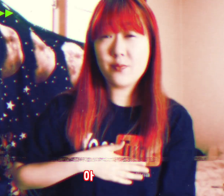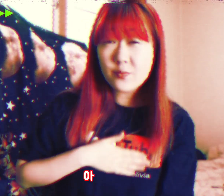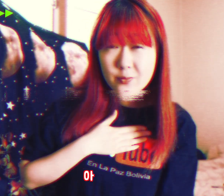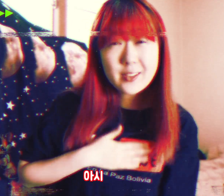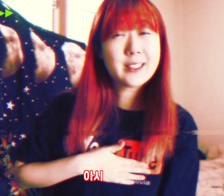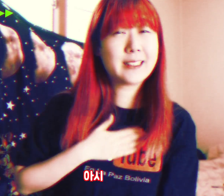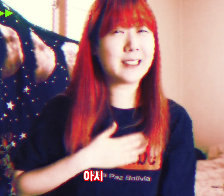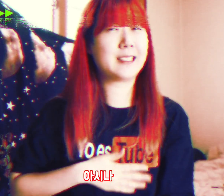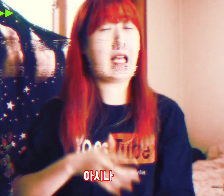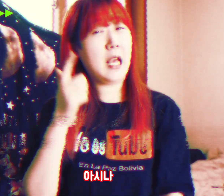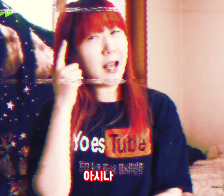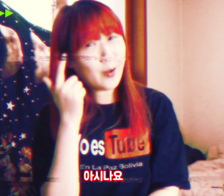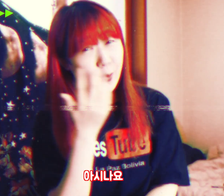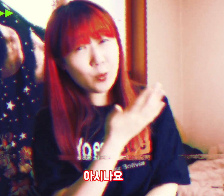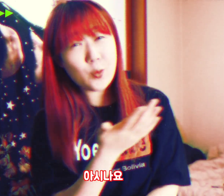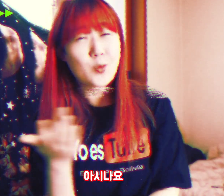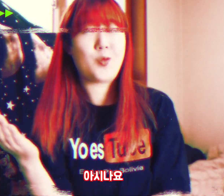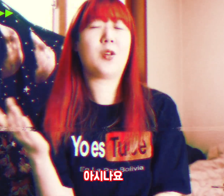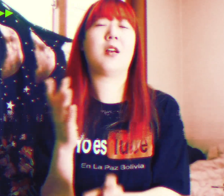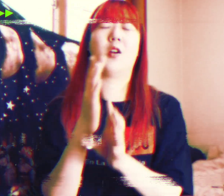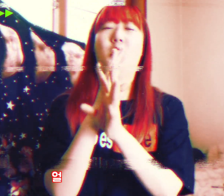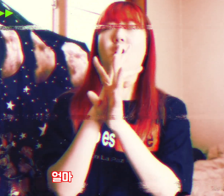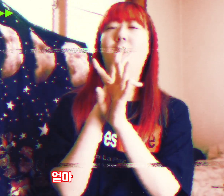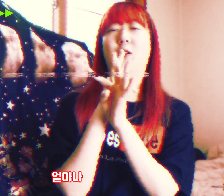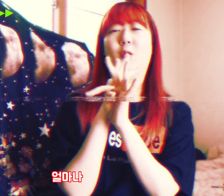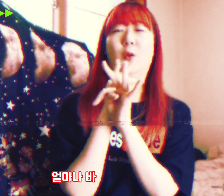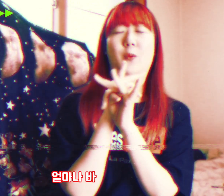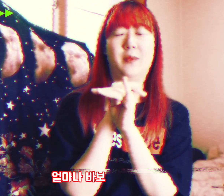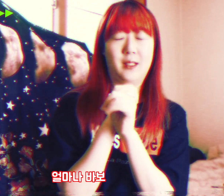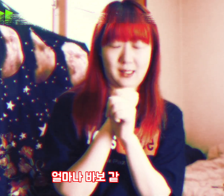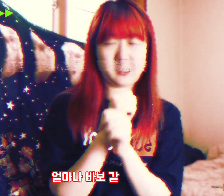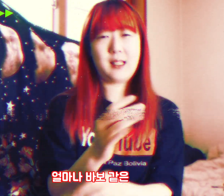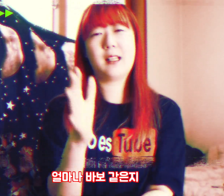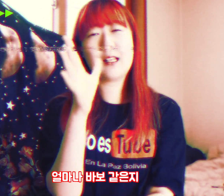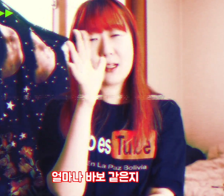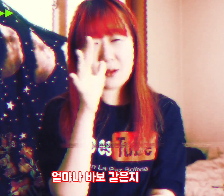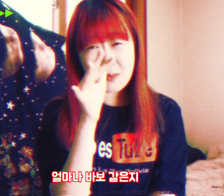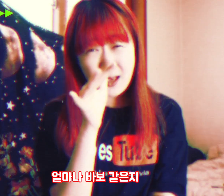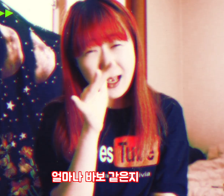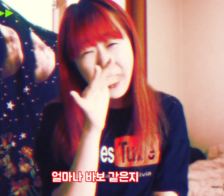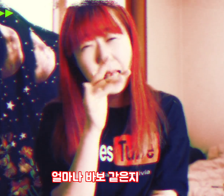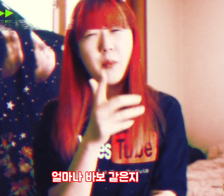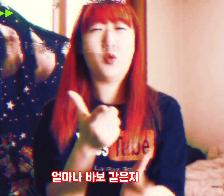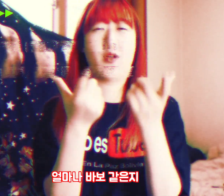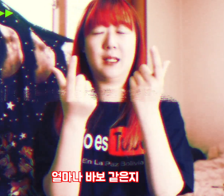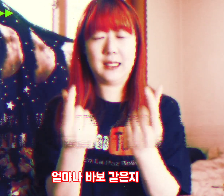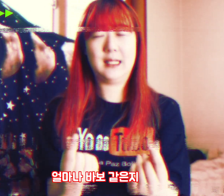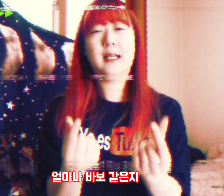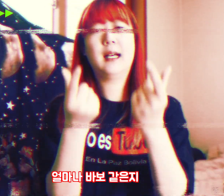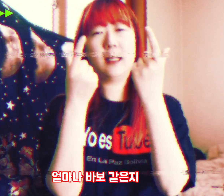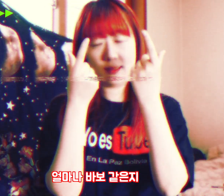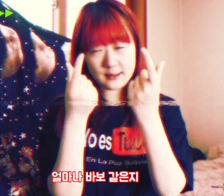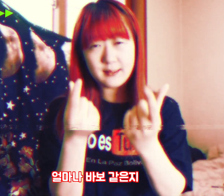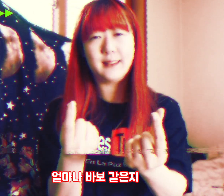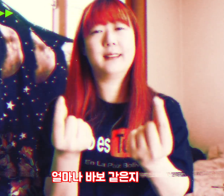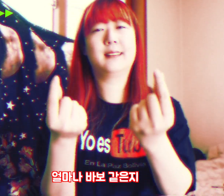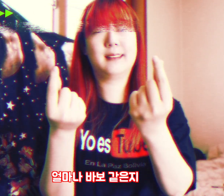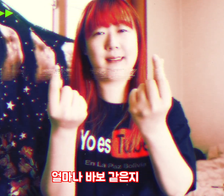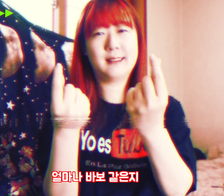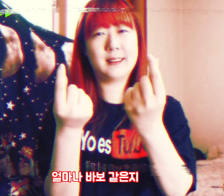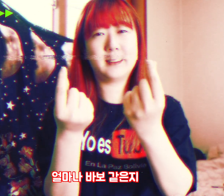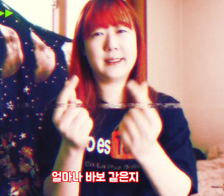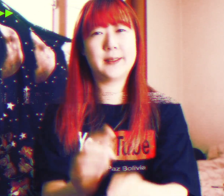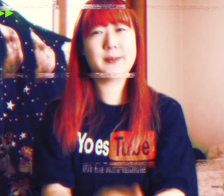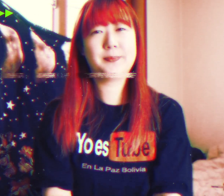Did you know? how stupid...